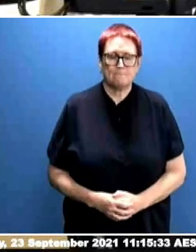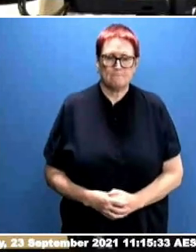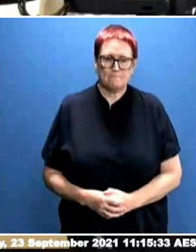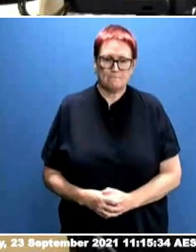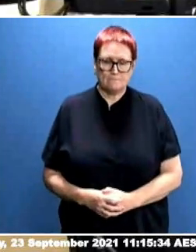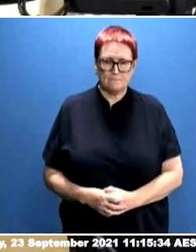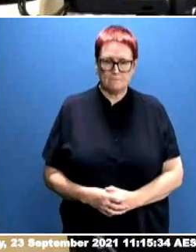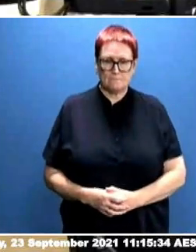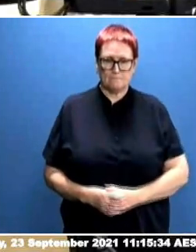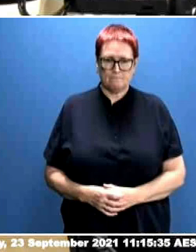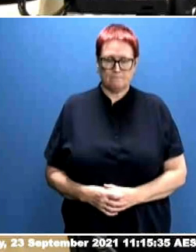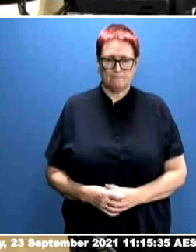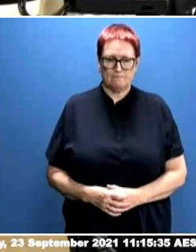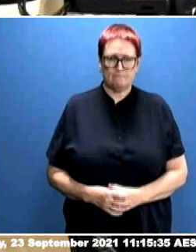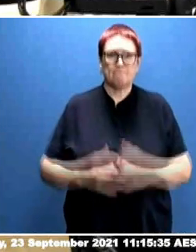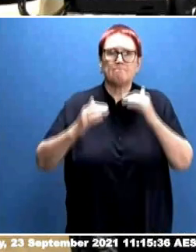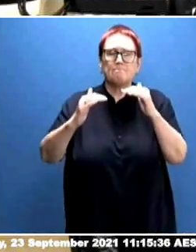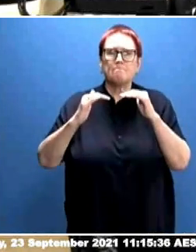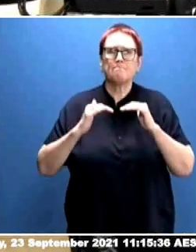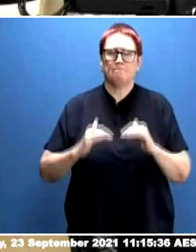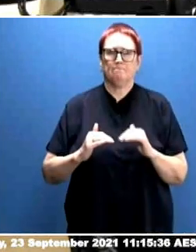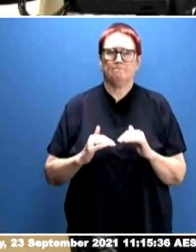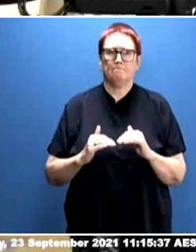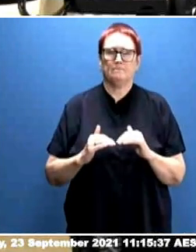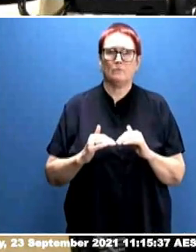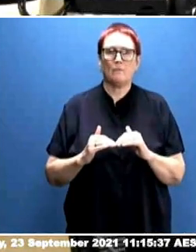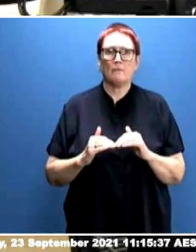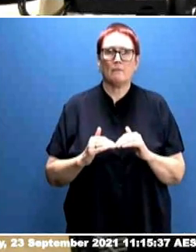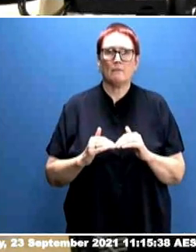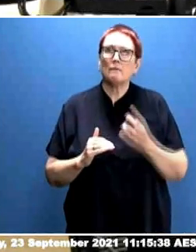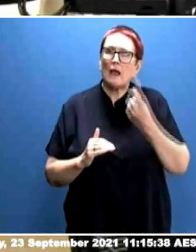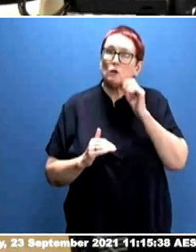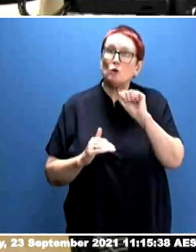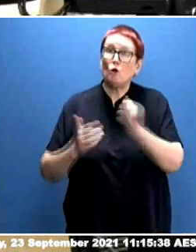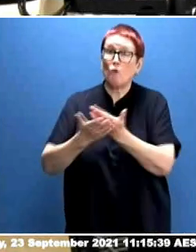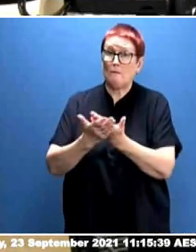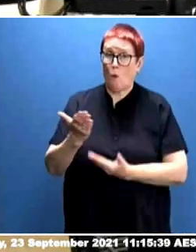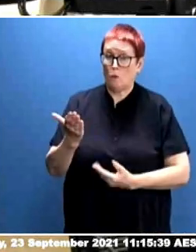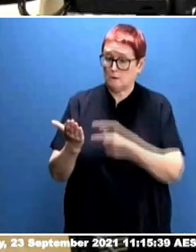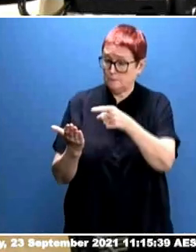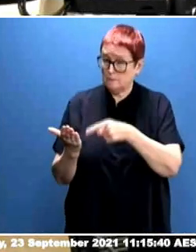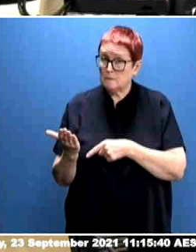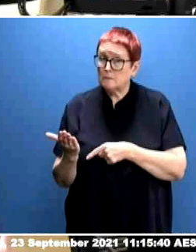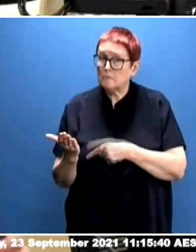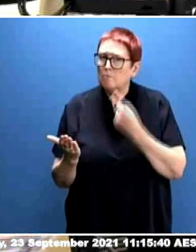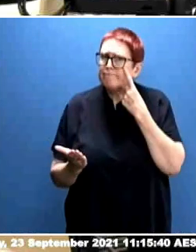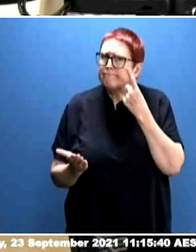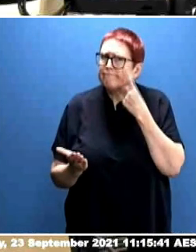Can I ask you then please, could we go back to your report, and can I take you then to